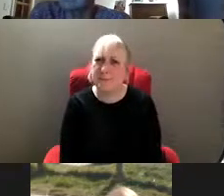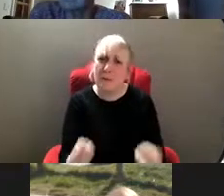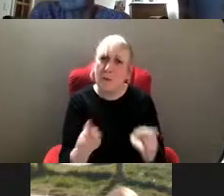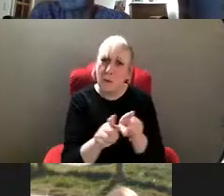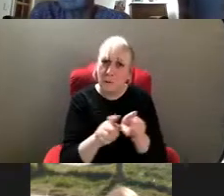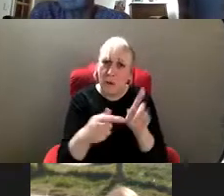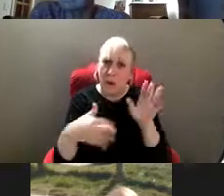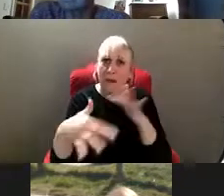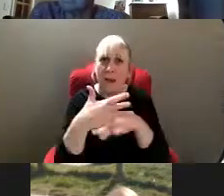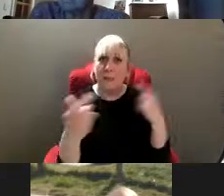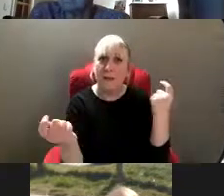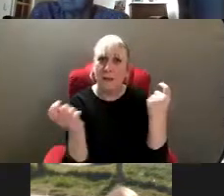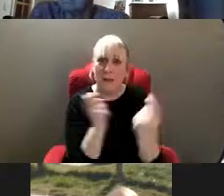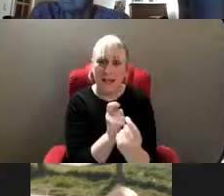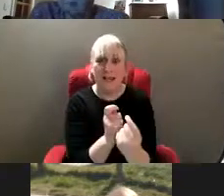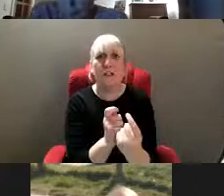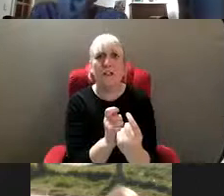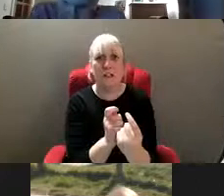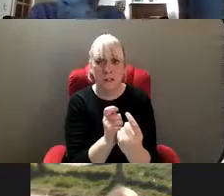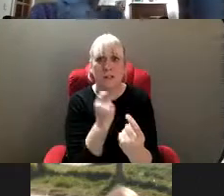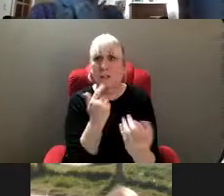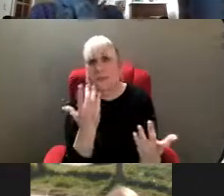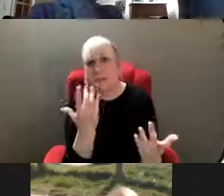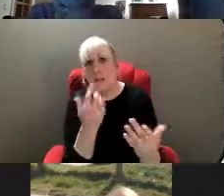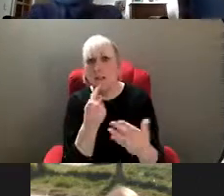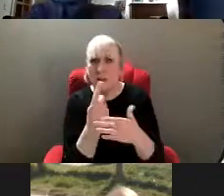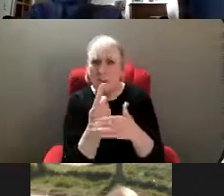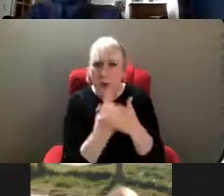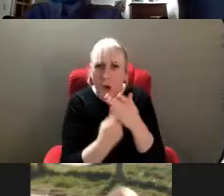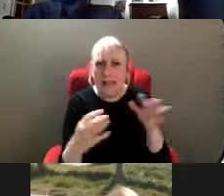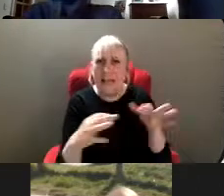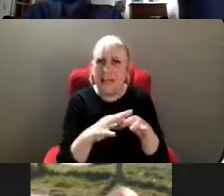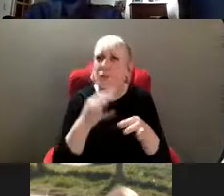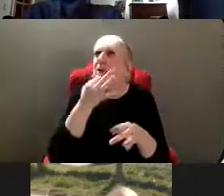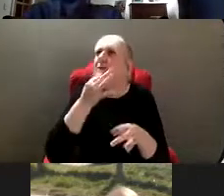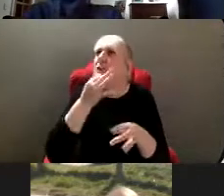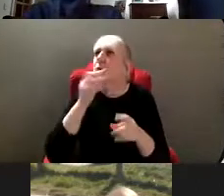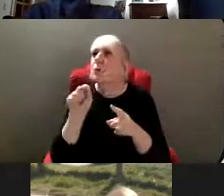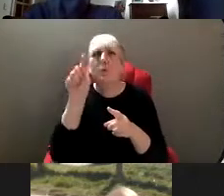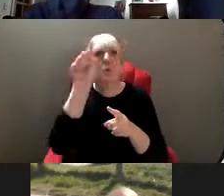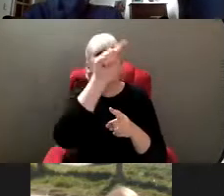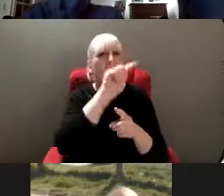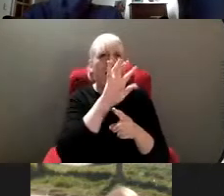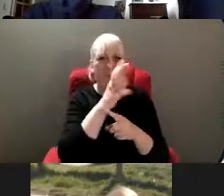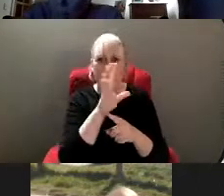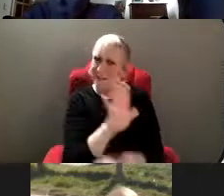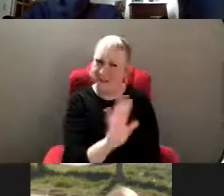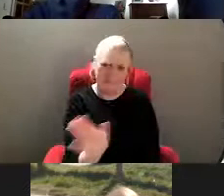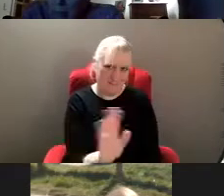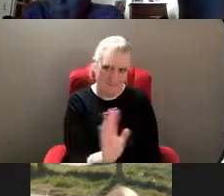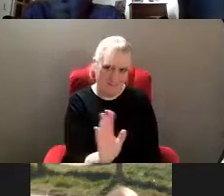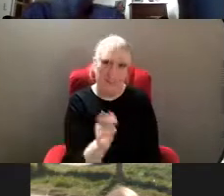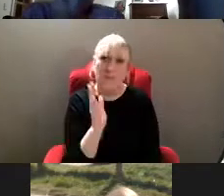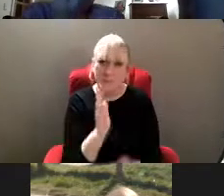only about you know a few specific countries or places isn't it it it's related to the globally